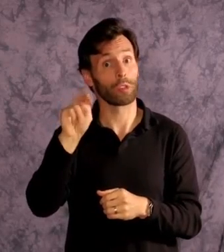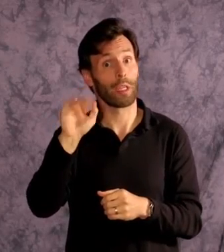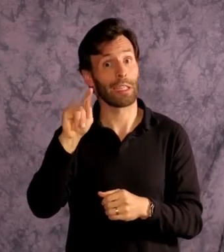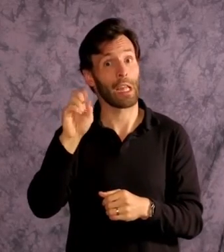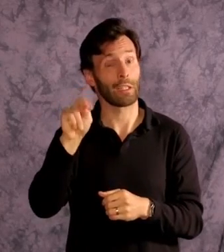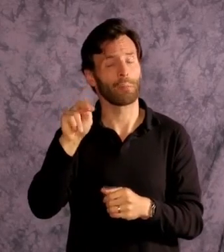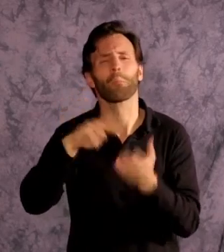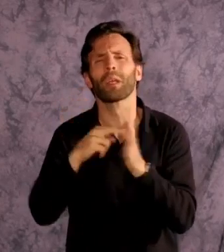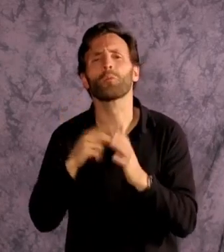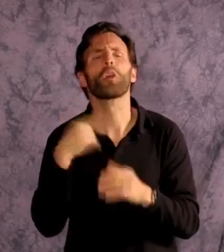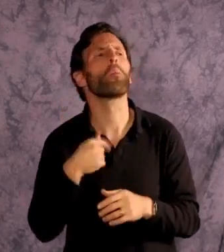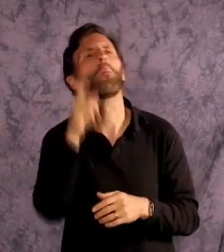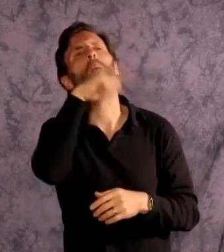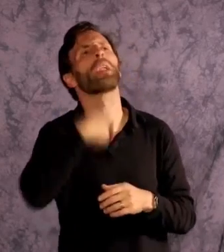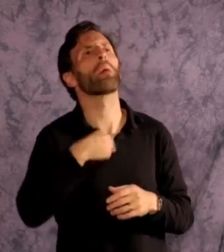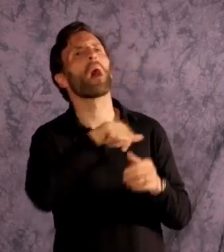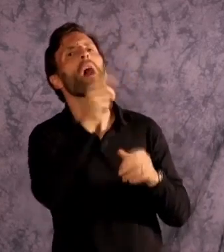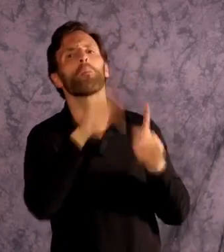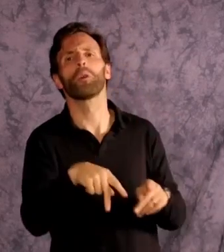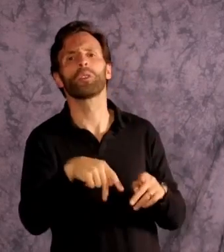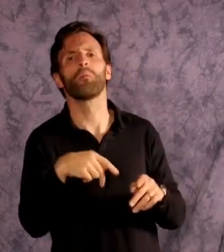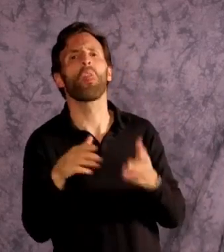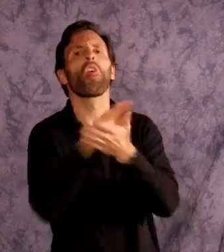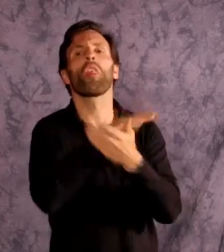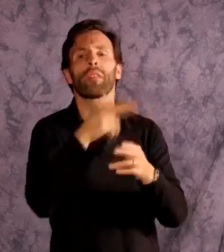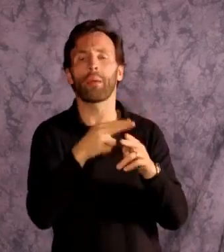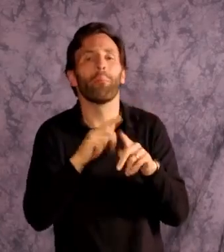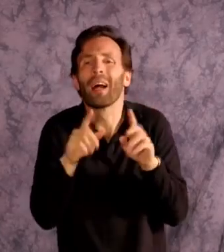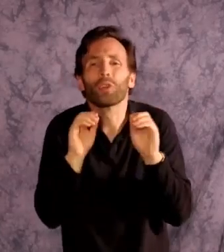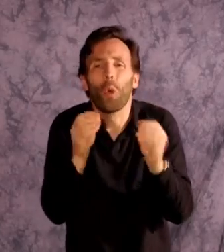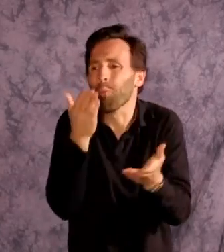for which there has been no recent conviction: